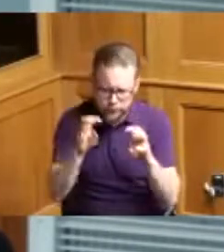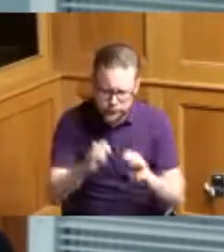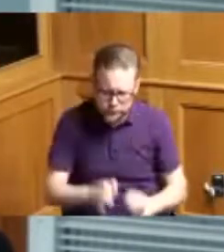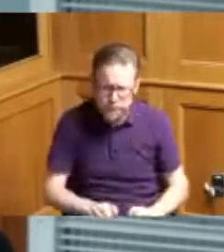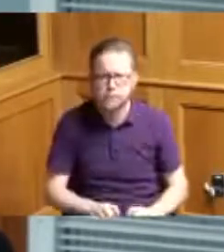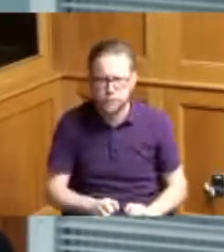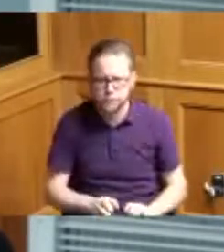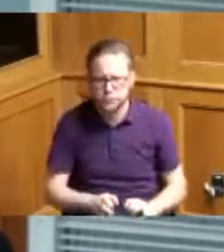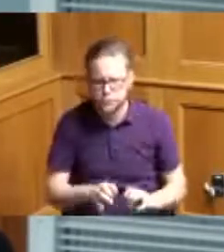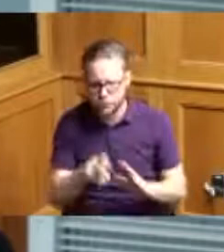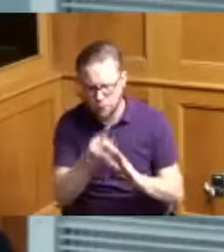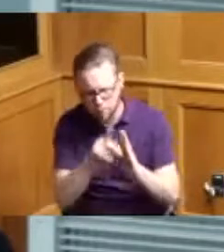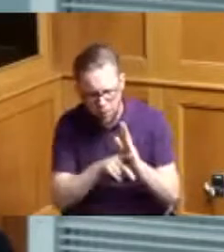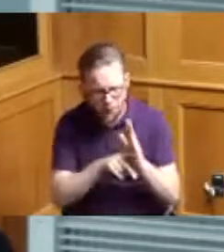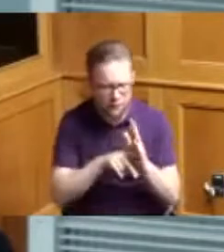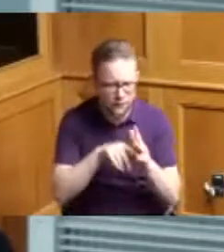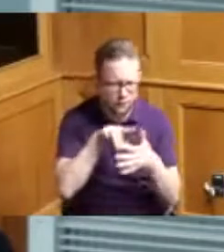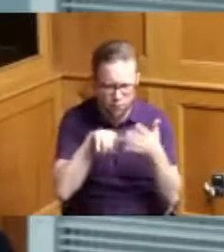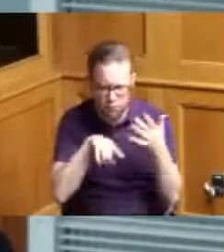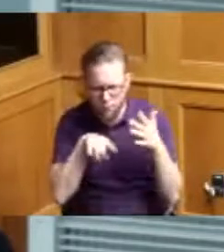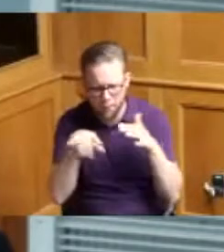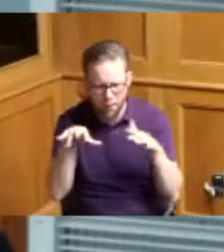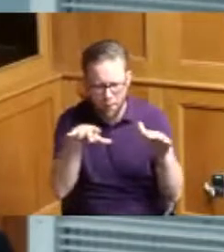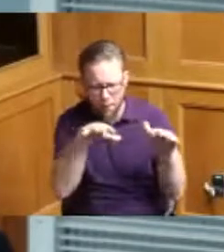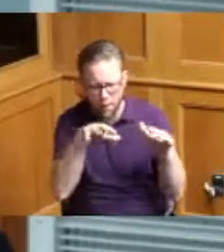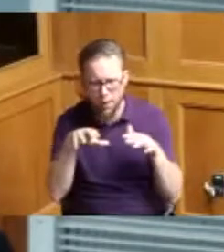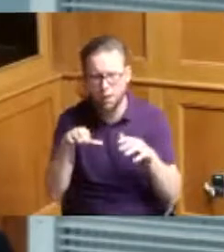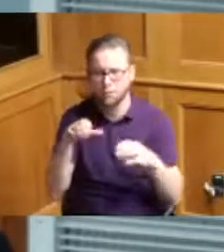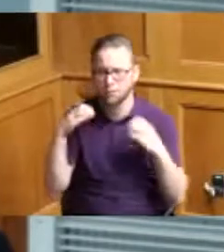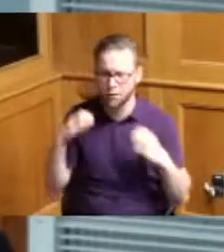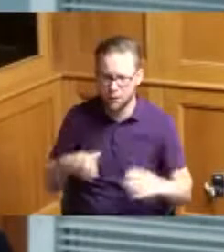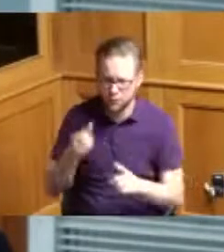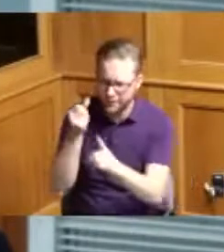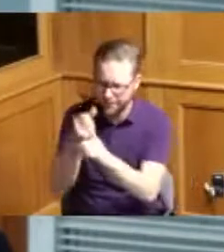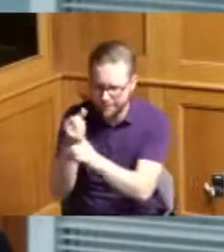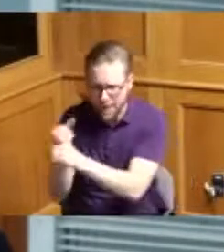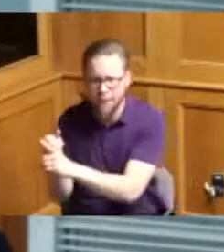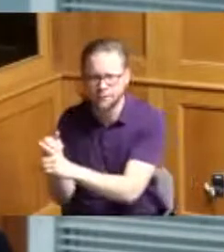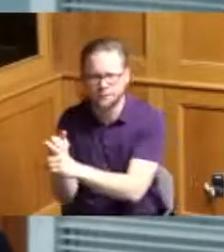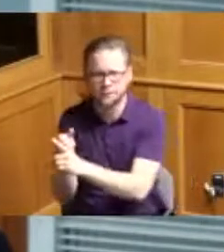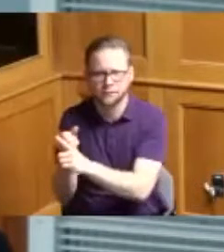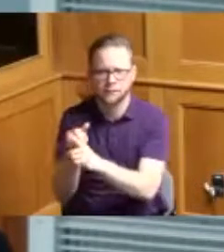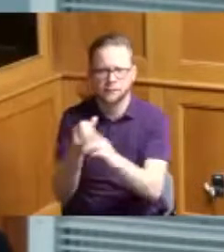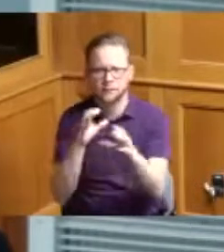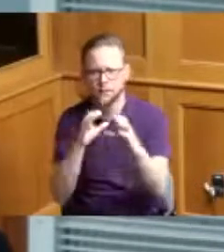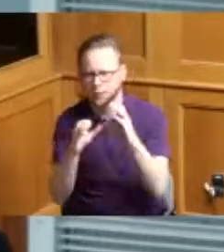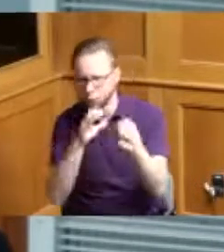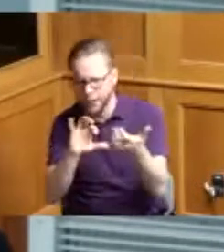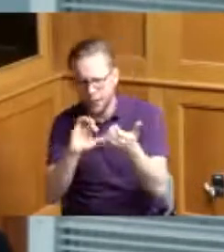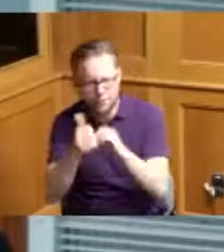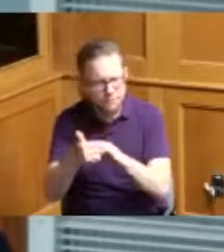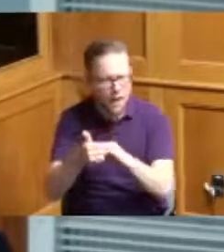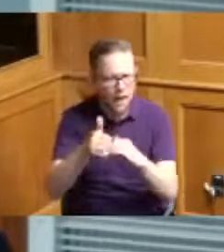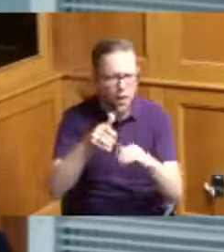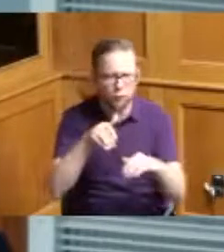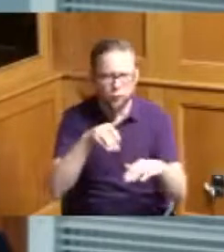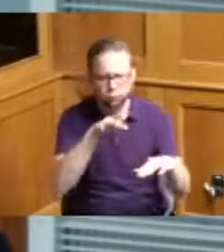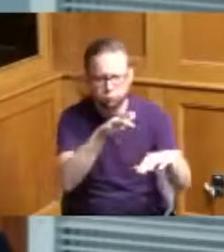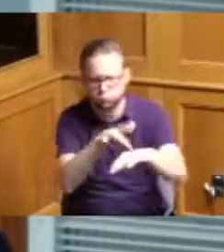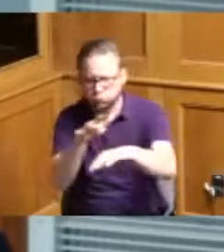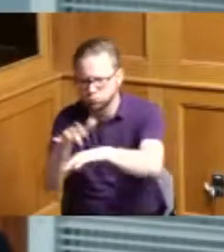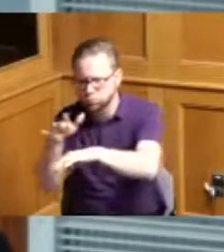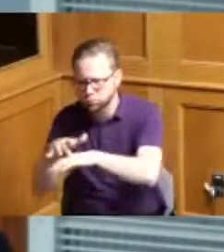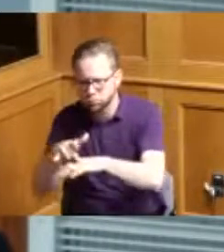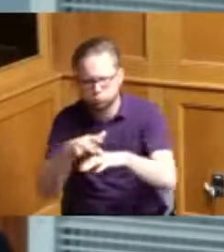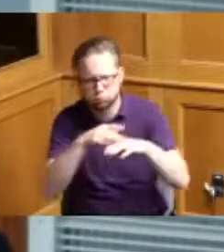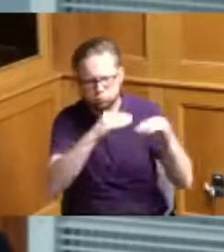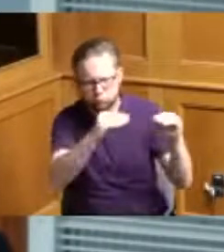policies as well as customer impact communication and outreach and education and you know not to